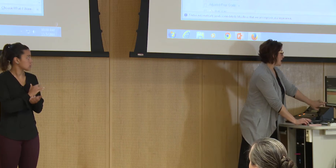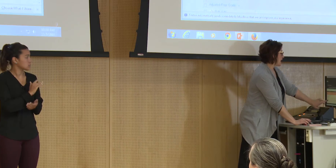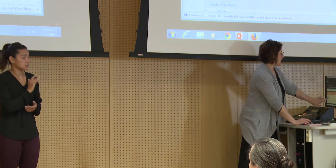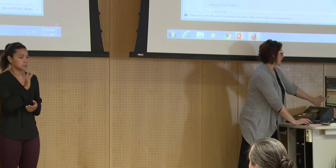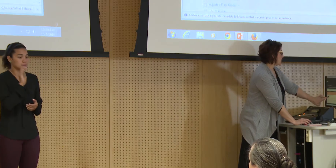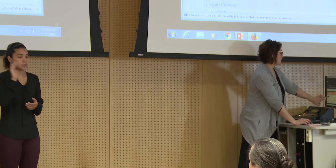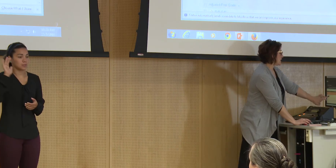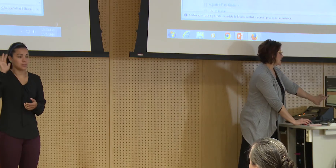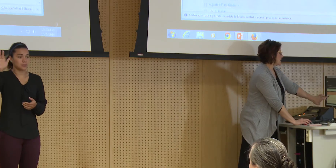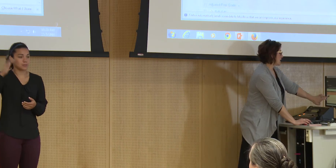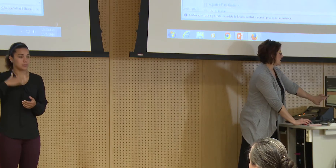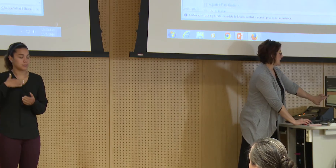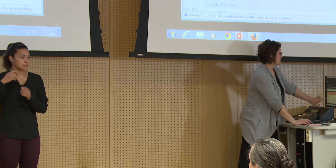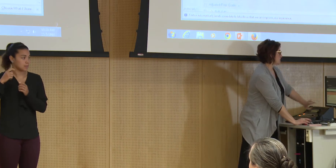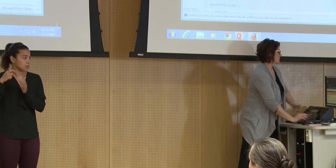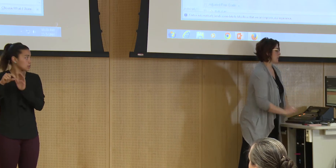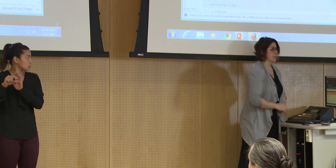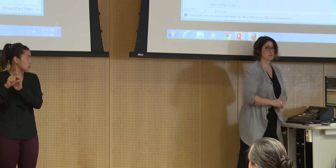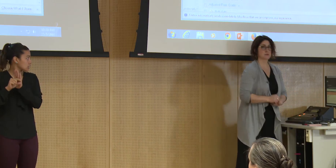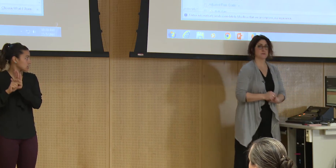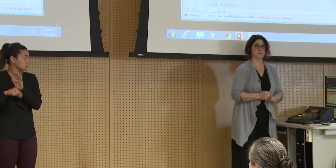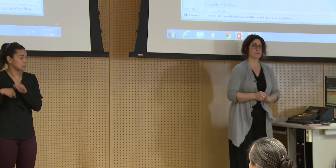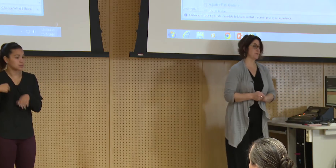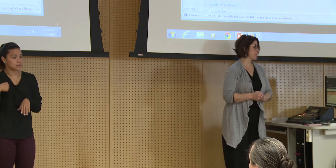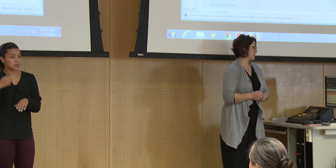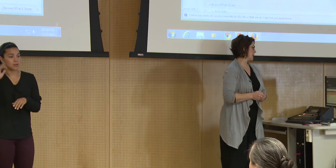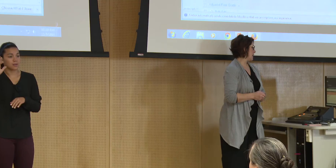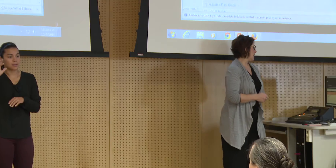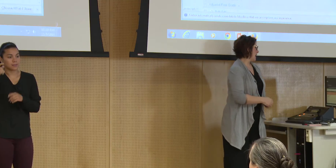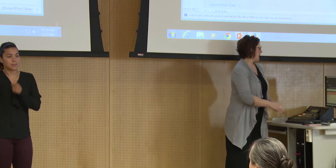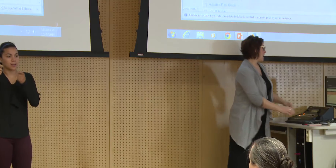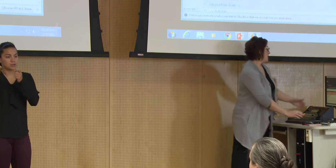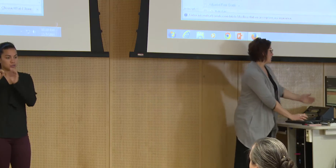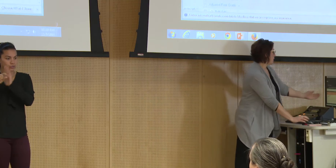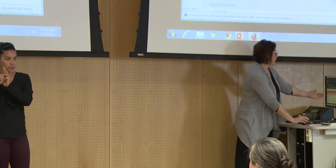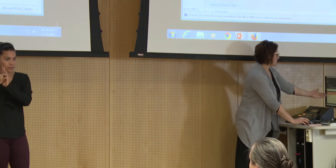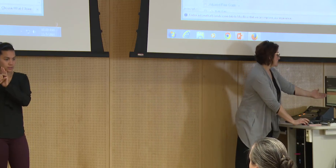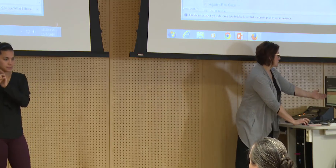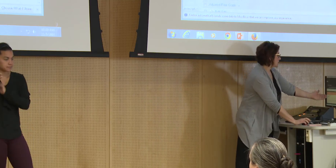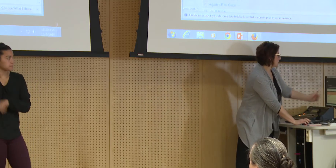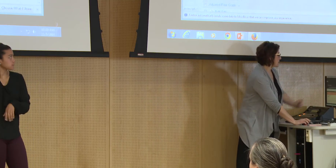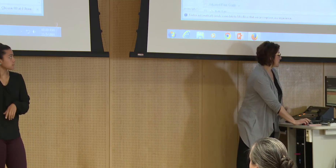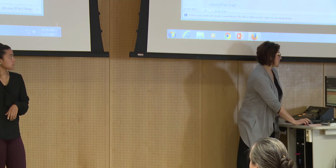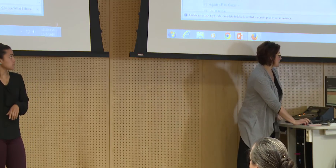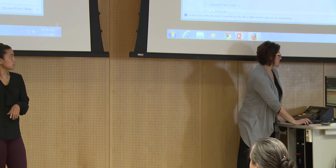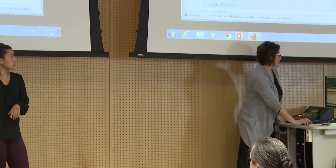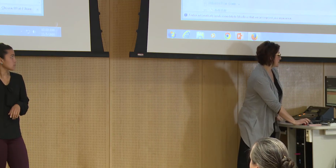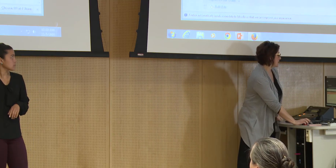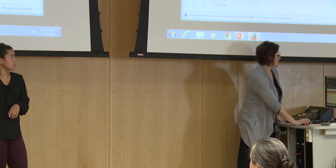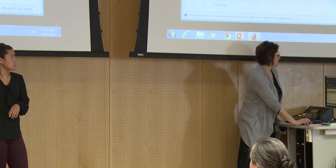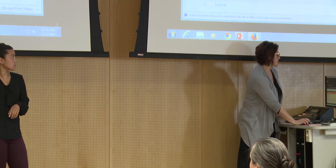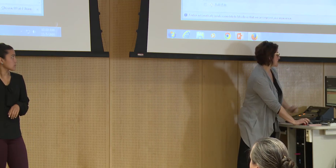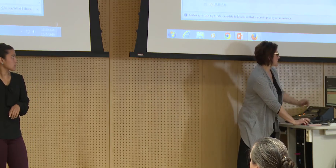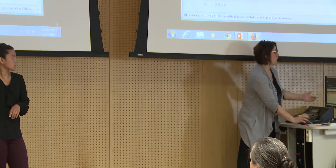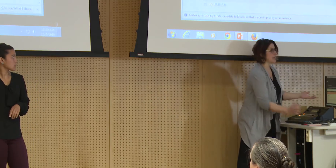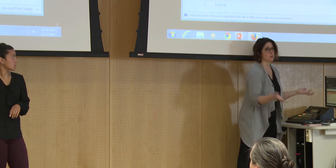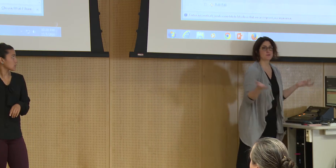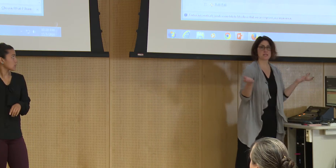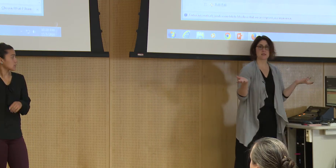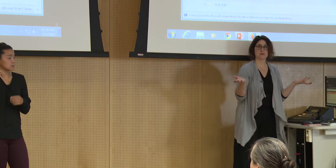and I've clicked on "manage grades." And when I initially come in here, this is all I will see.